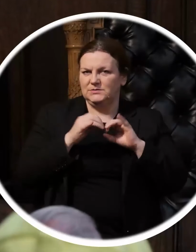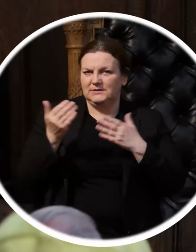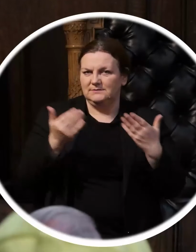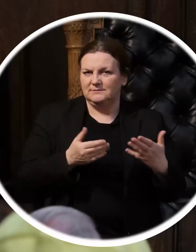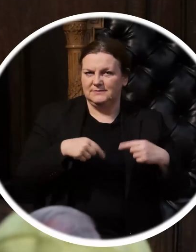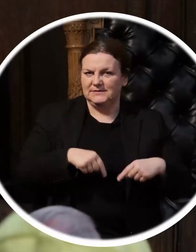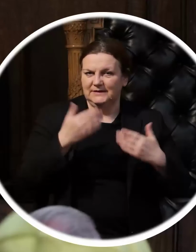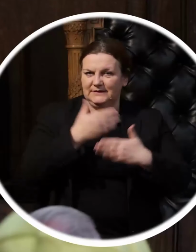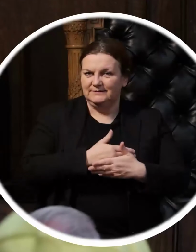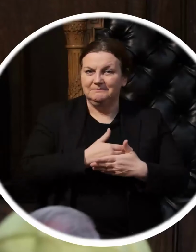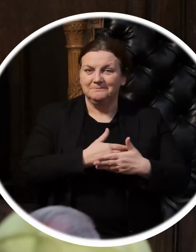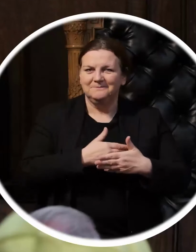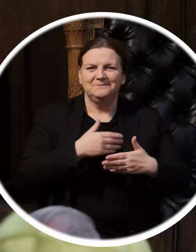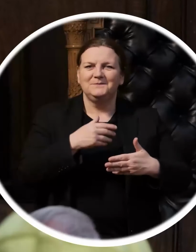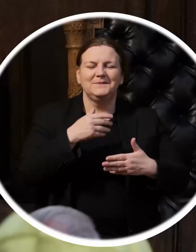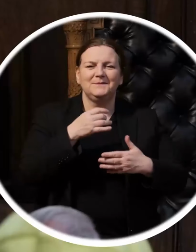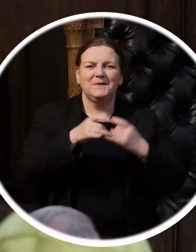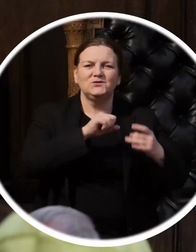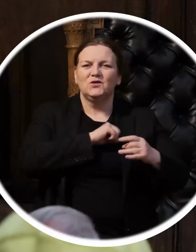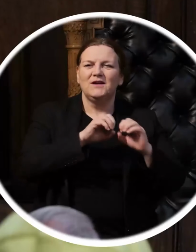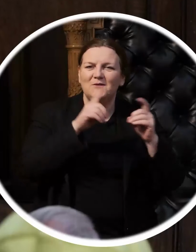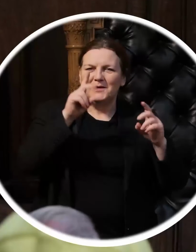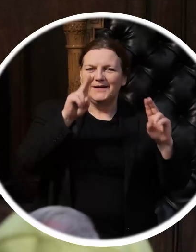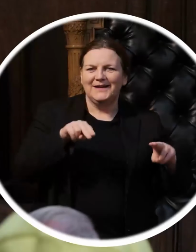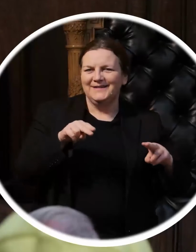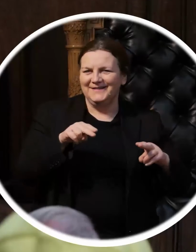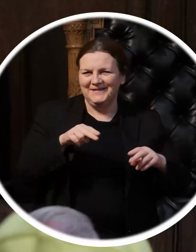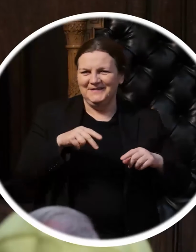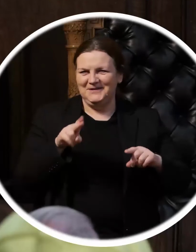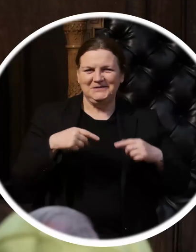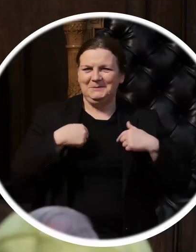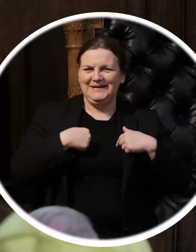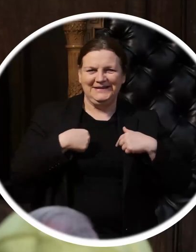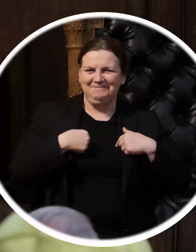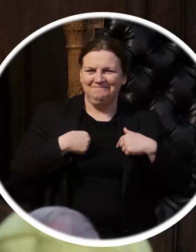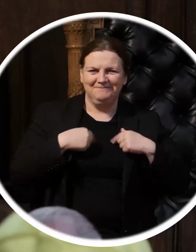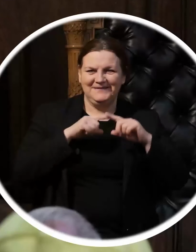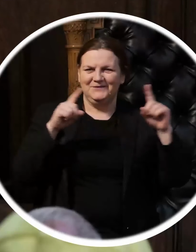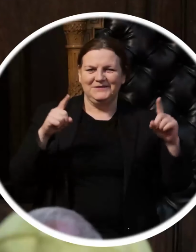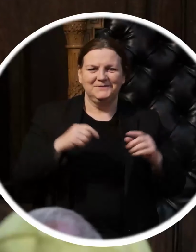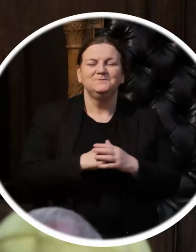ensuring that everyone can fully engage with the lecture series. A special thank you also to the Lord Mayor,